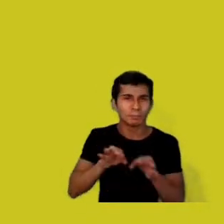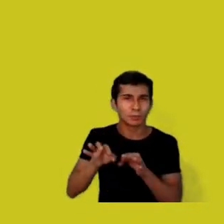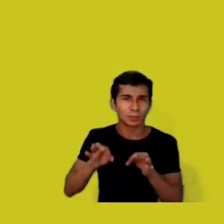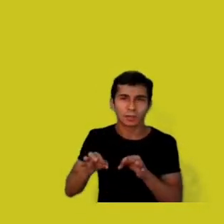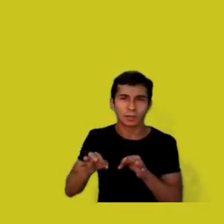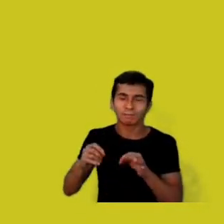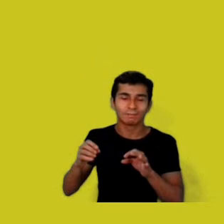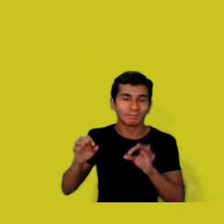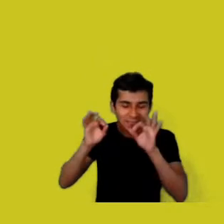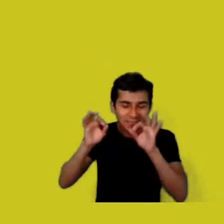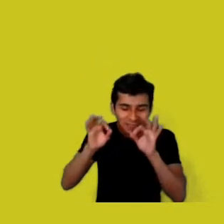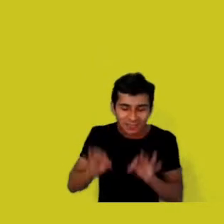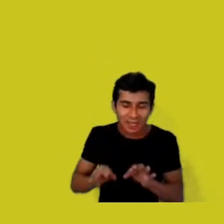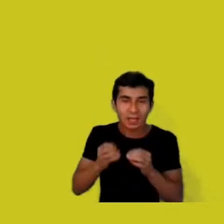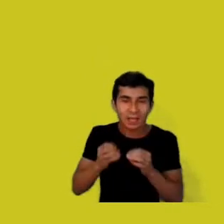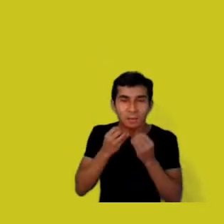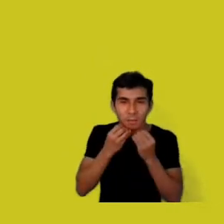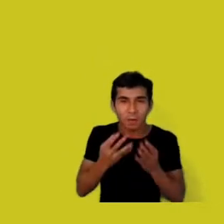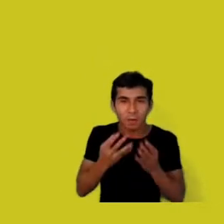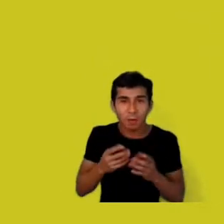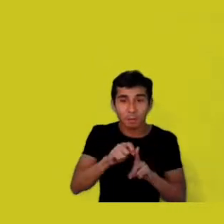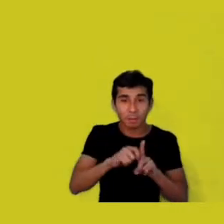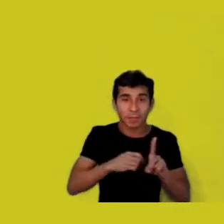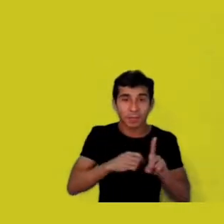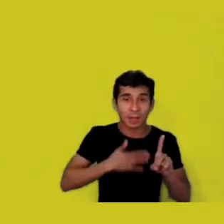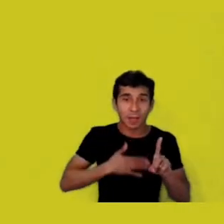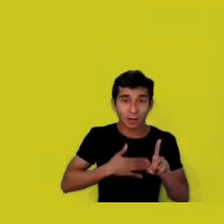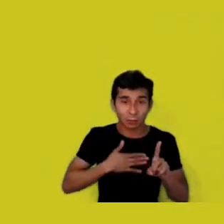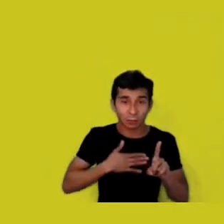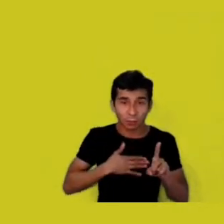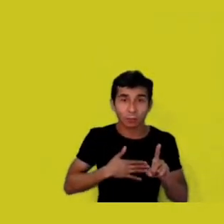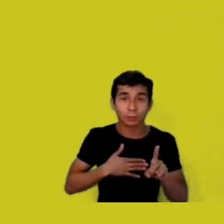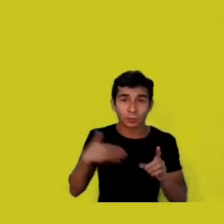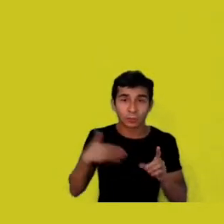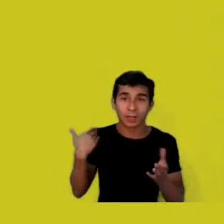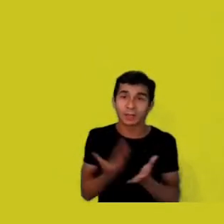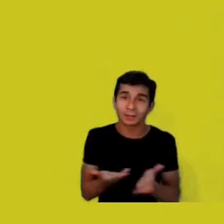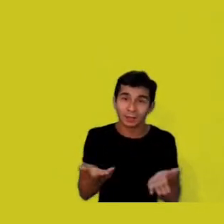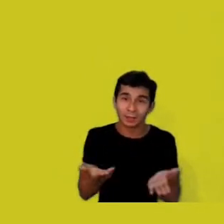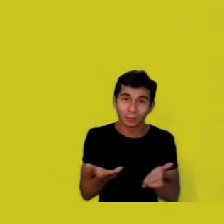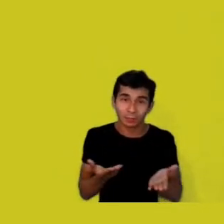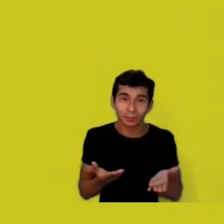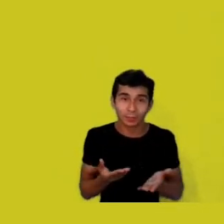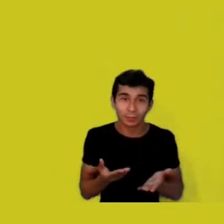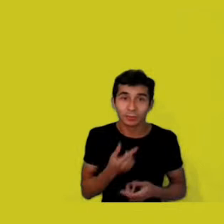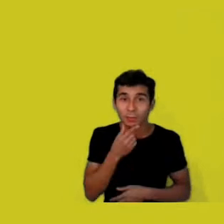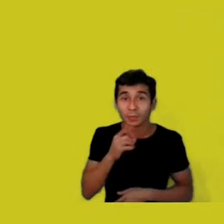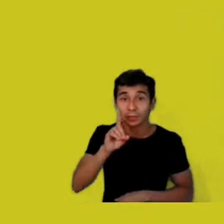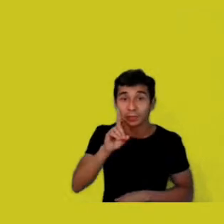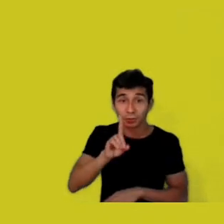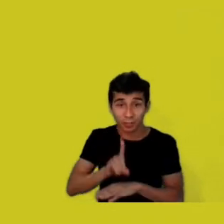that was launched last August by our director himself, Danilo Santos de Miranda,